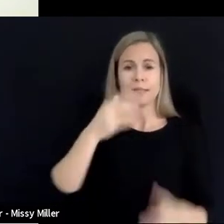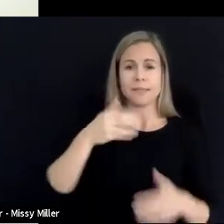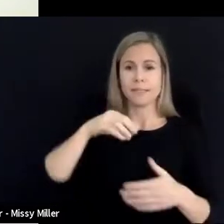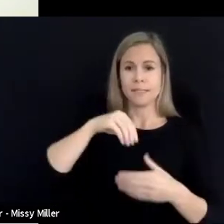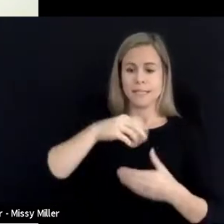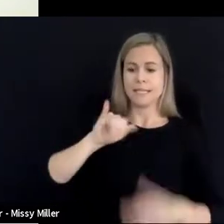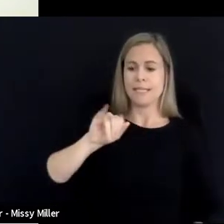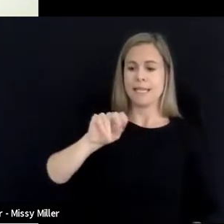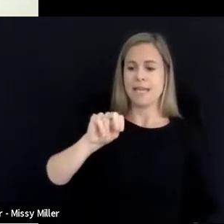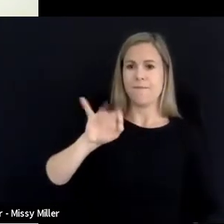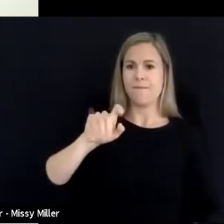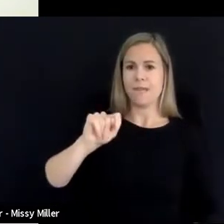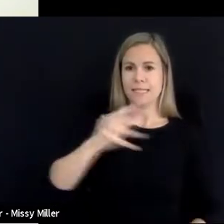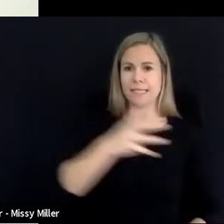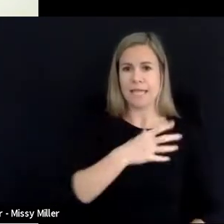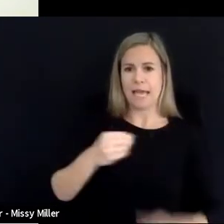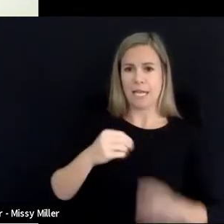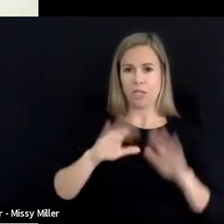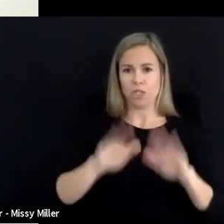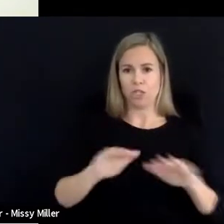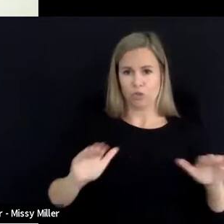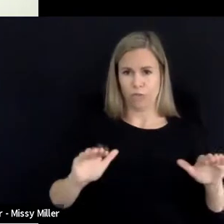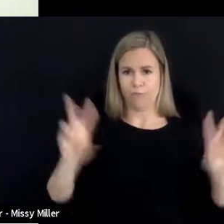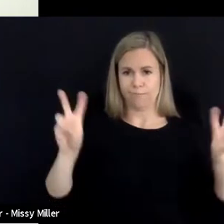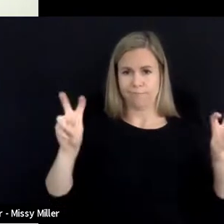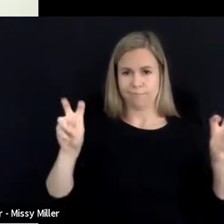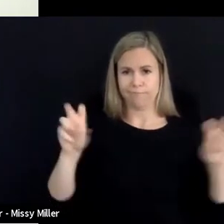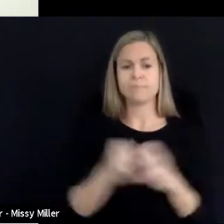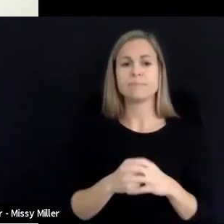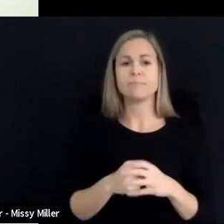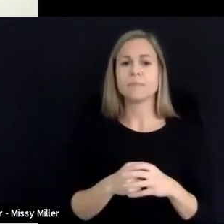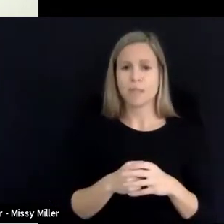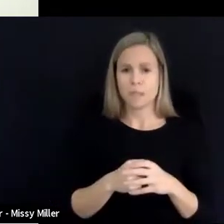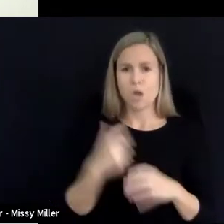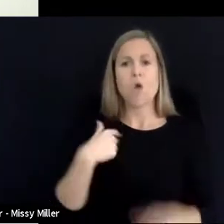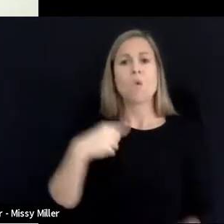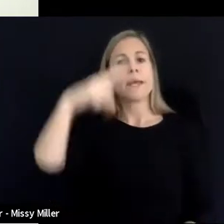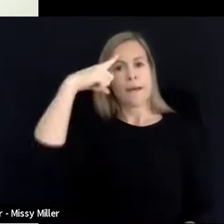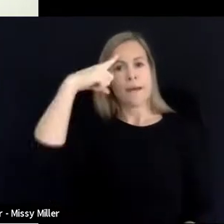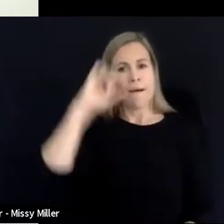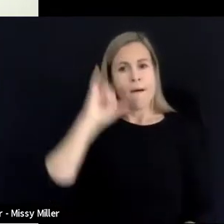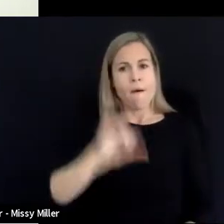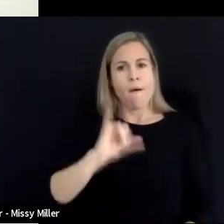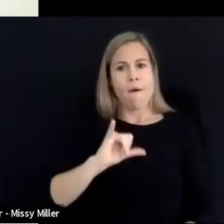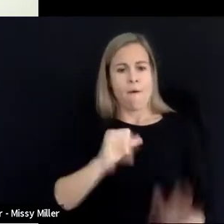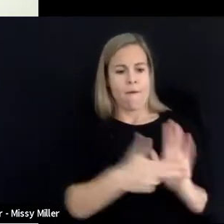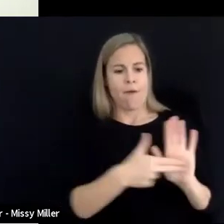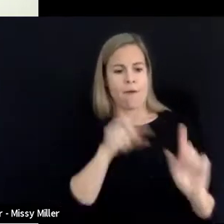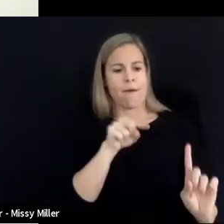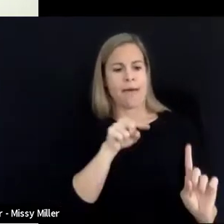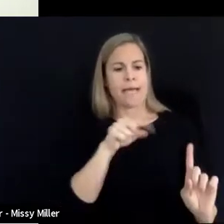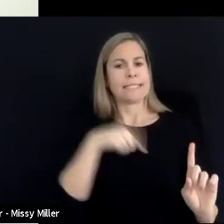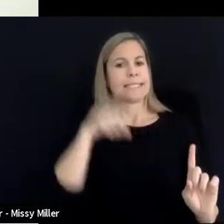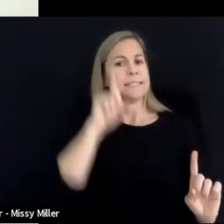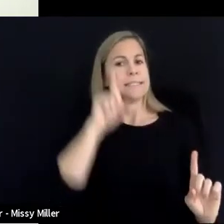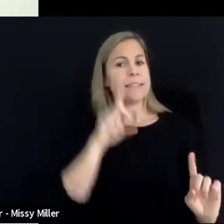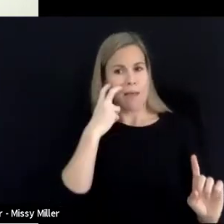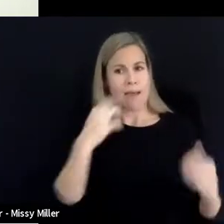And so, we began to see him as a person who is deaf-blind, having a disability, and not as a diagnosis,